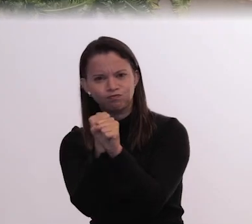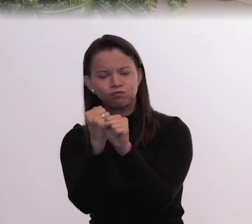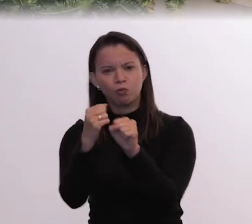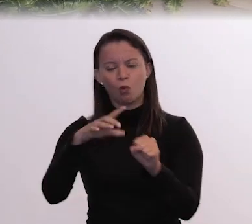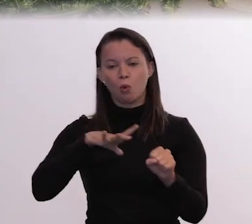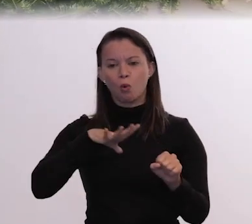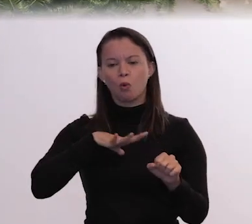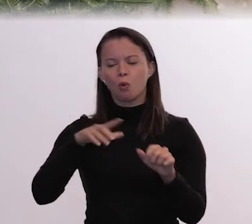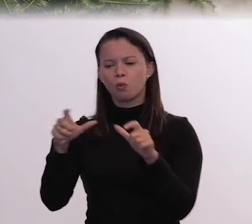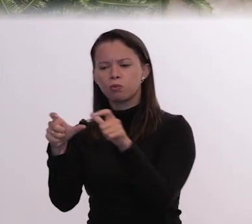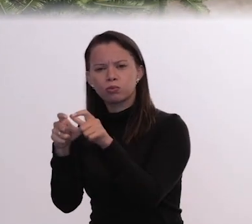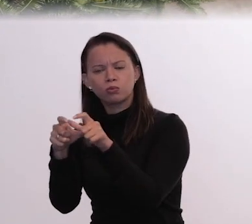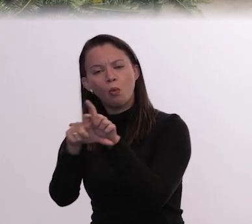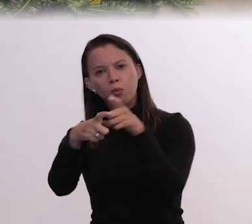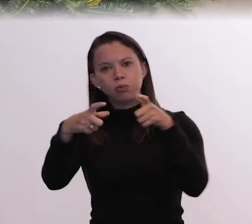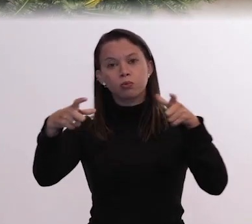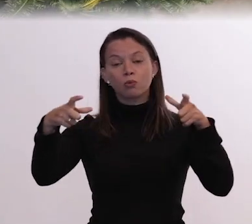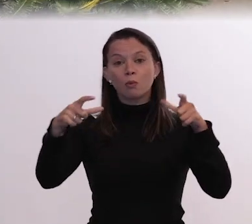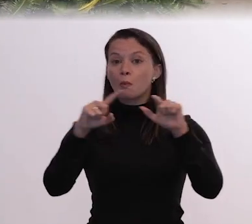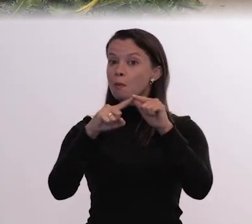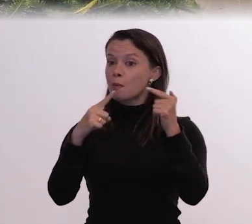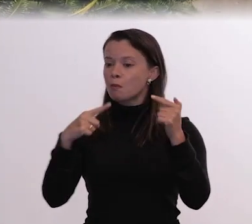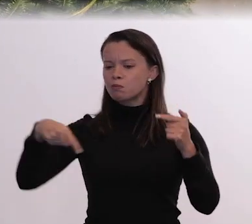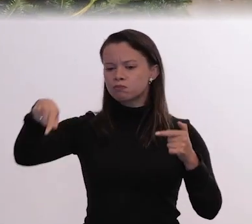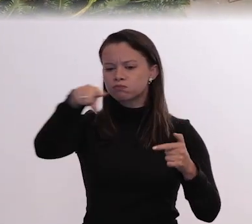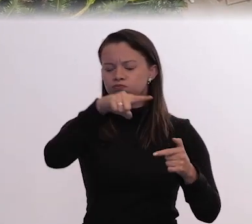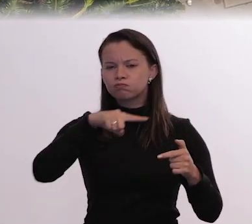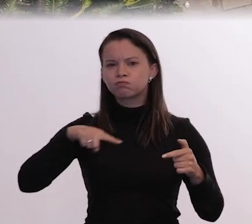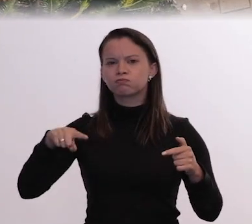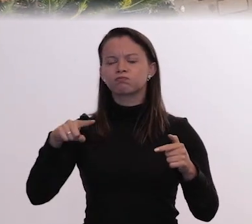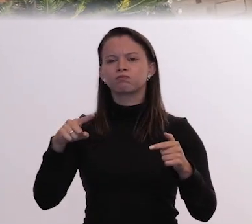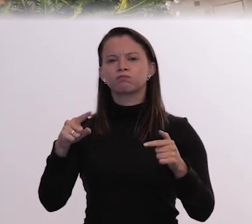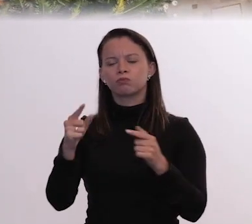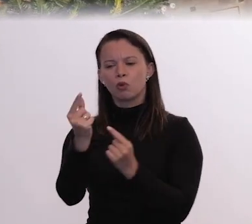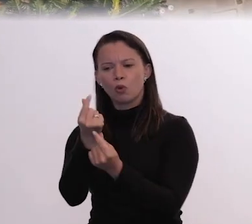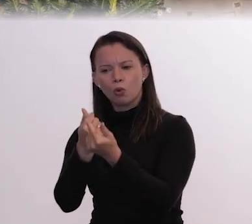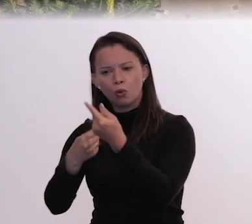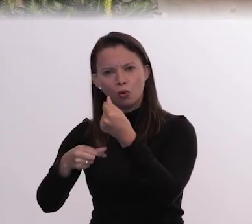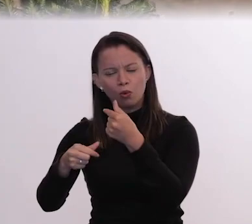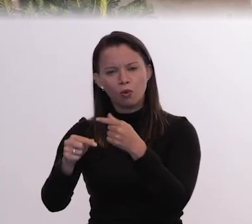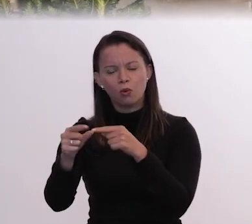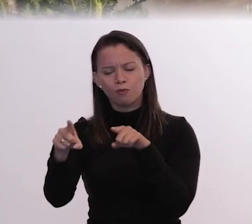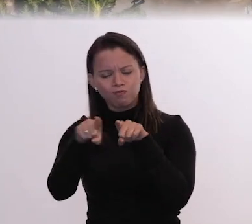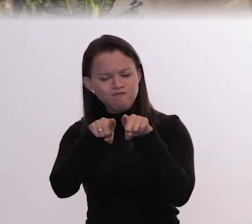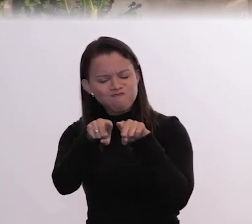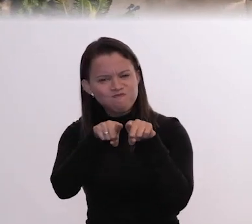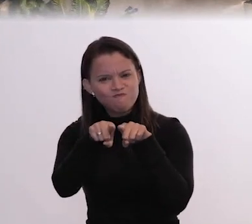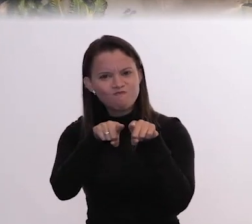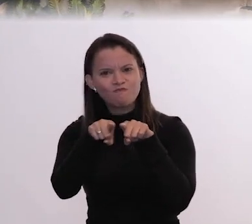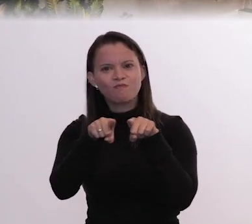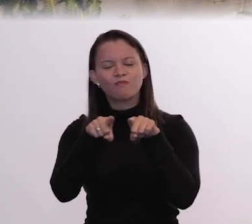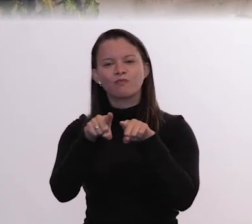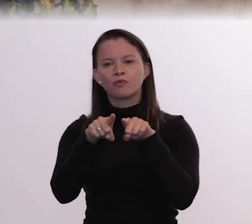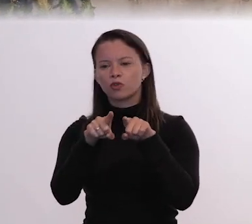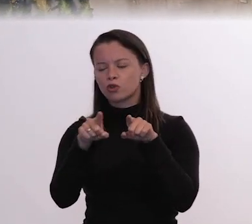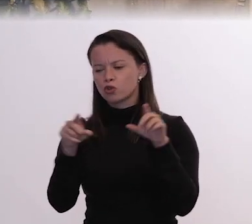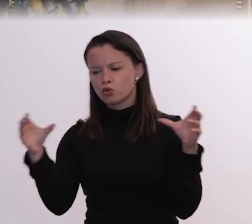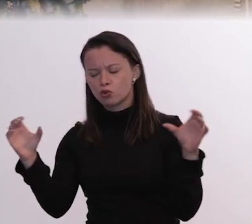with dynamic and competitive markets, with communities and societies engaged in their territory